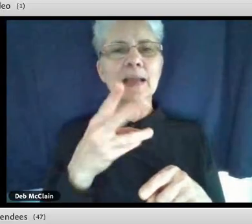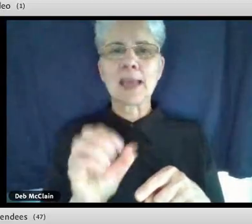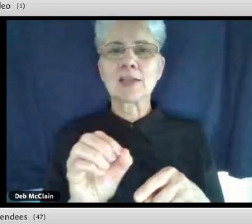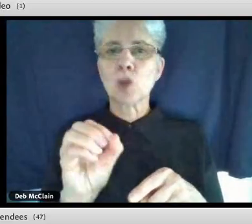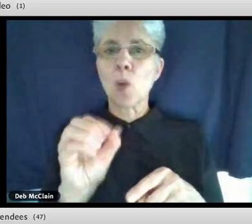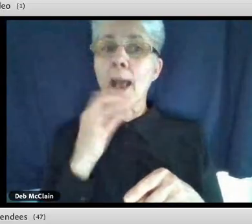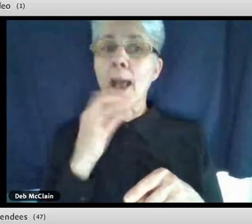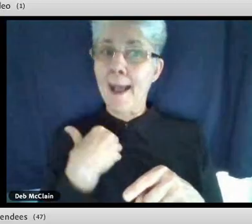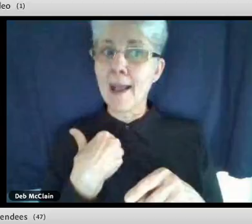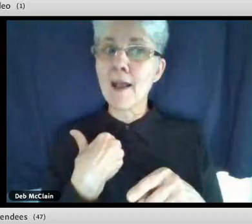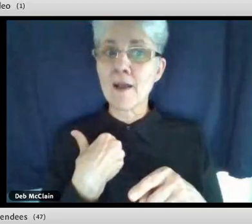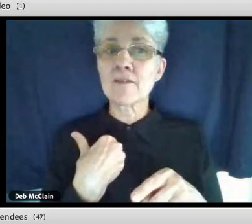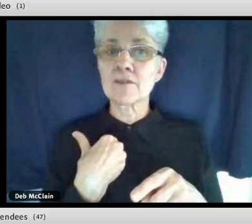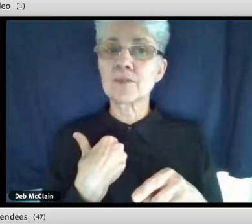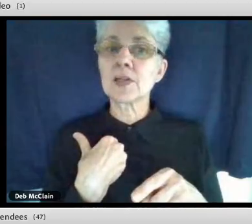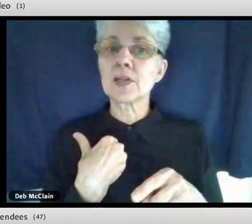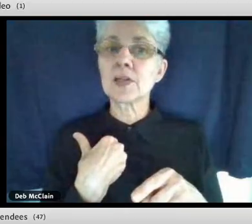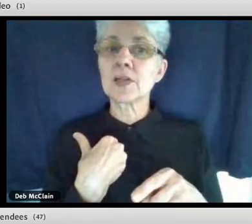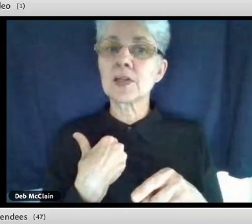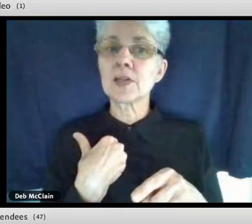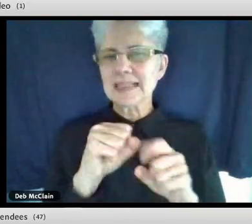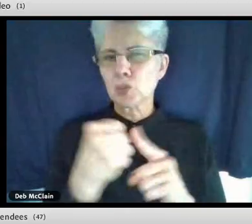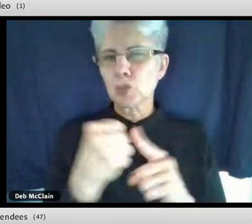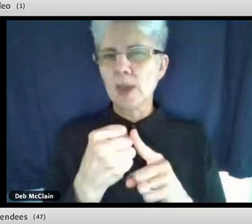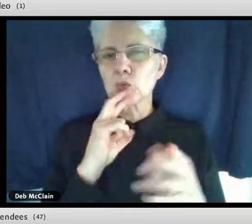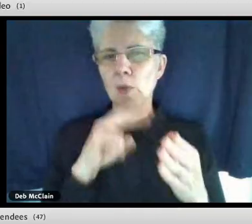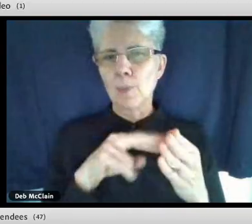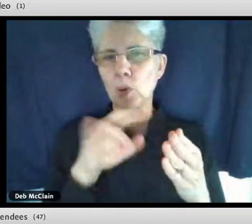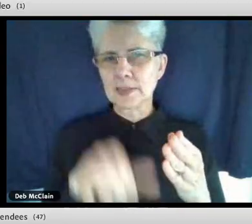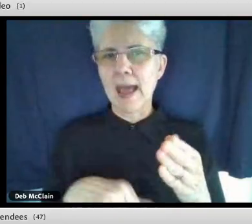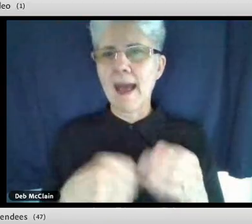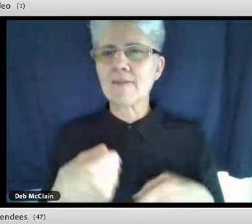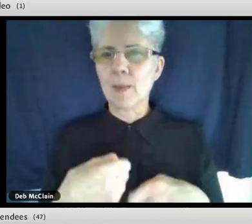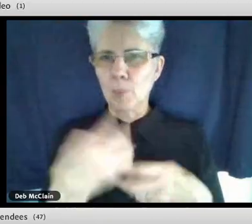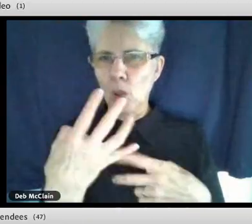have Situation Reports, so you can look at those.